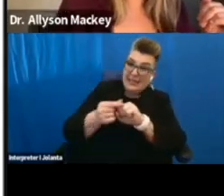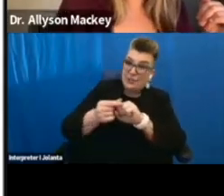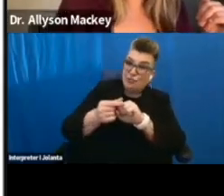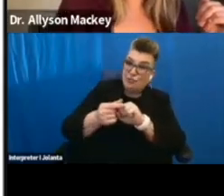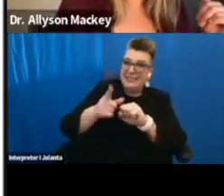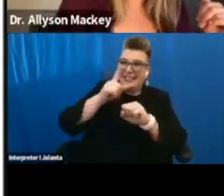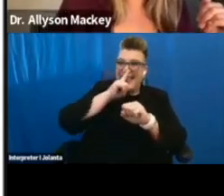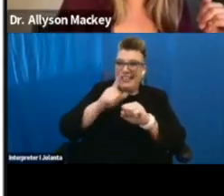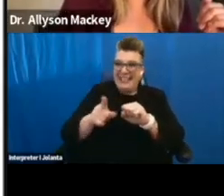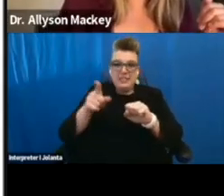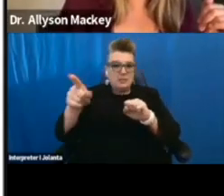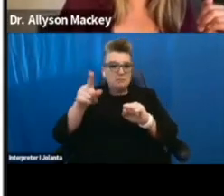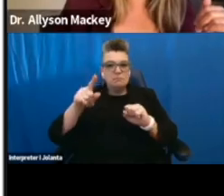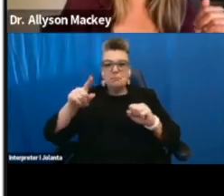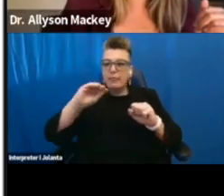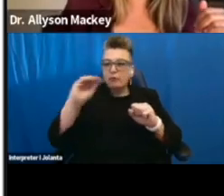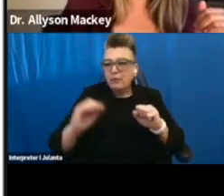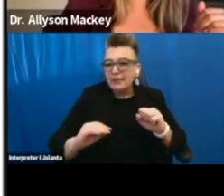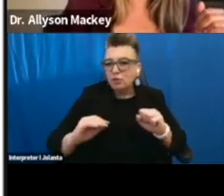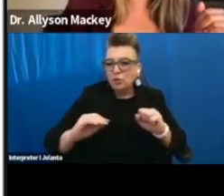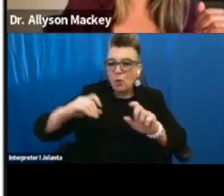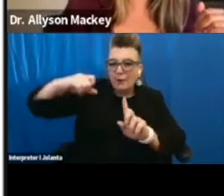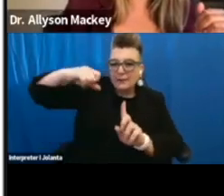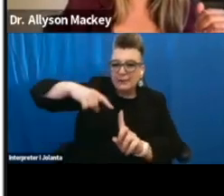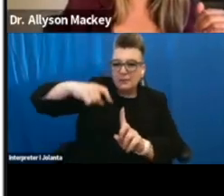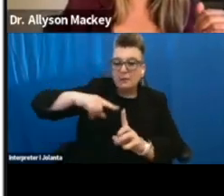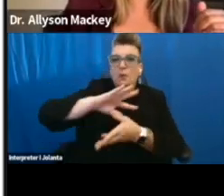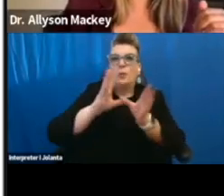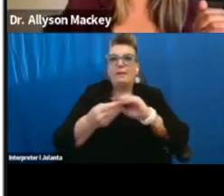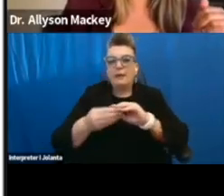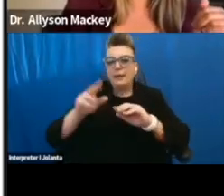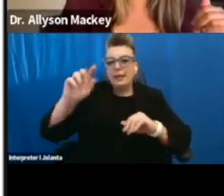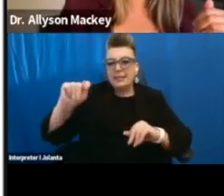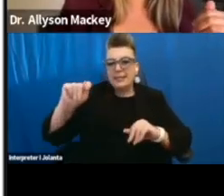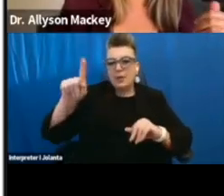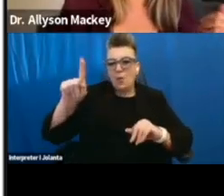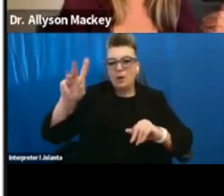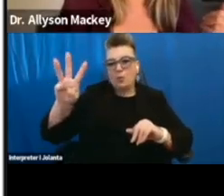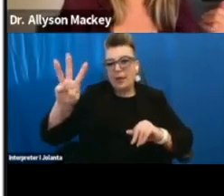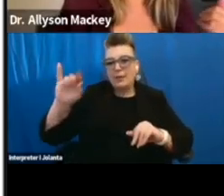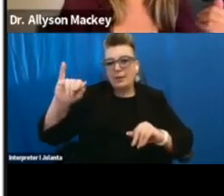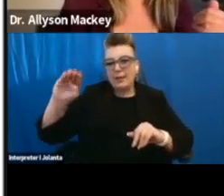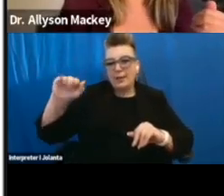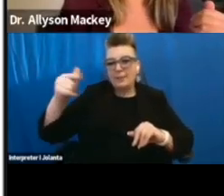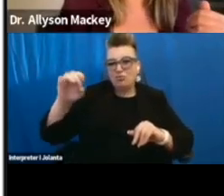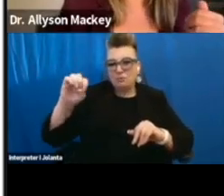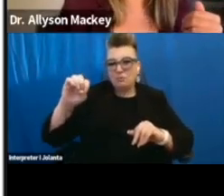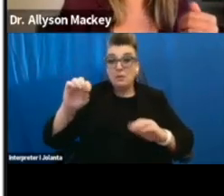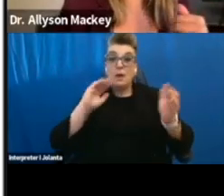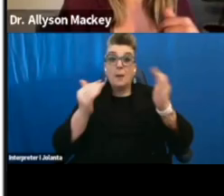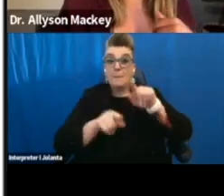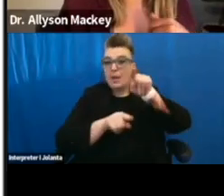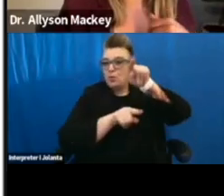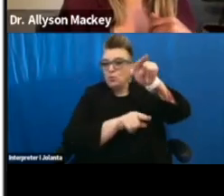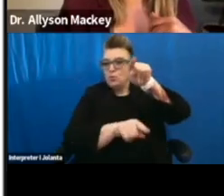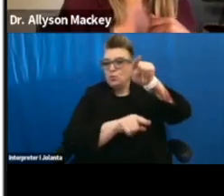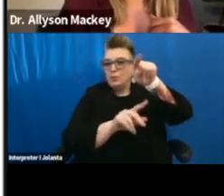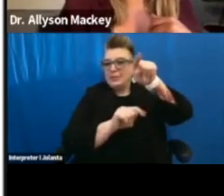images compared to T2 weighted images